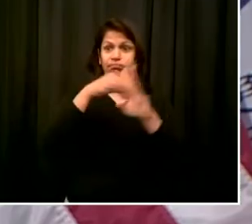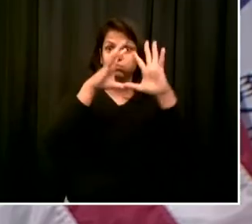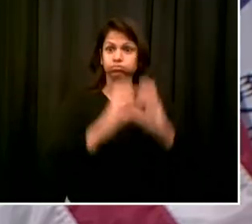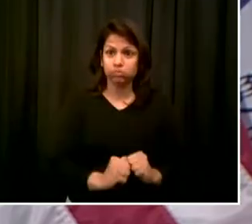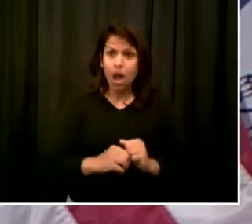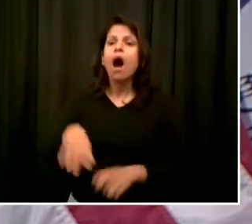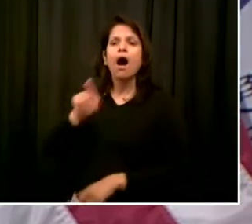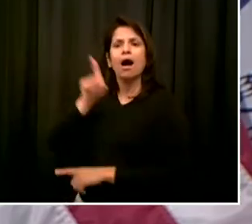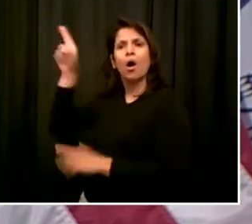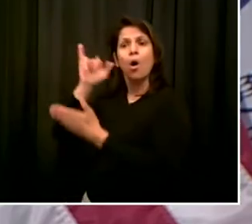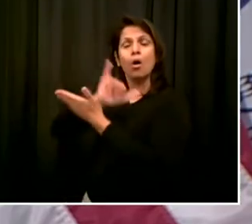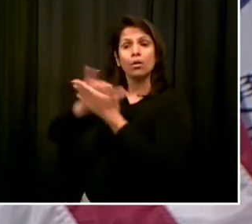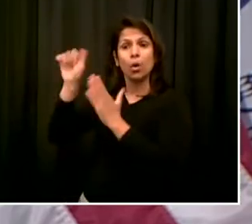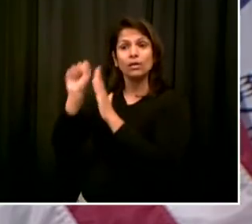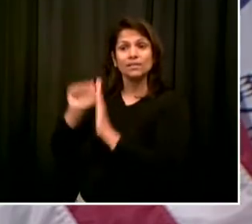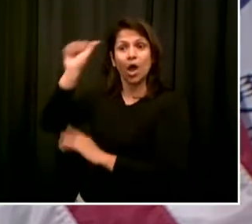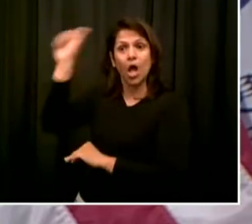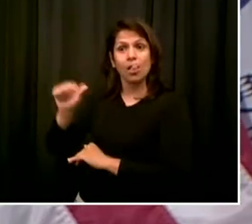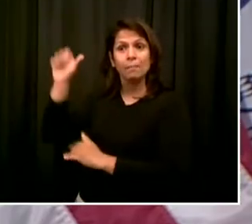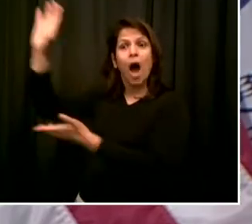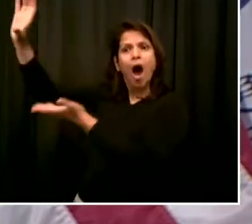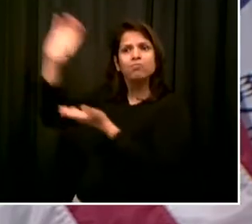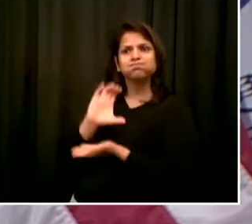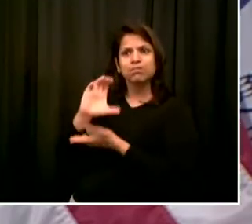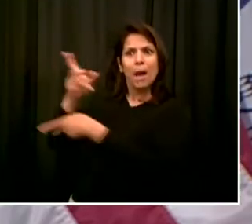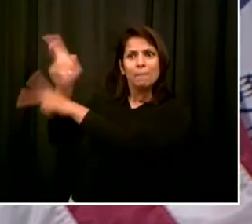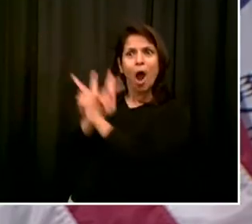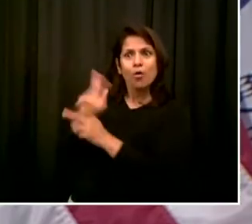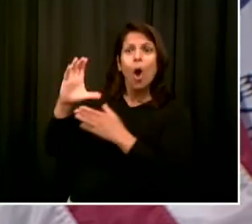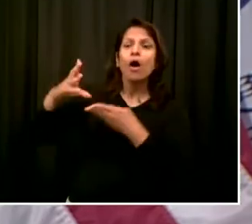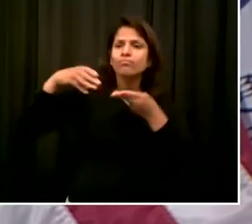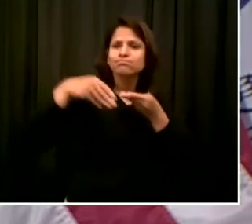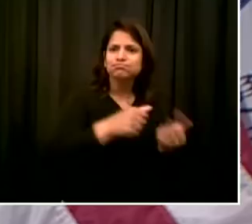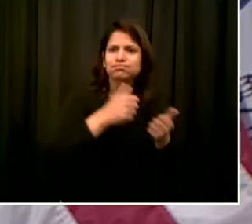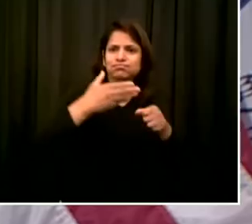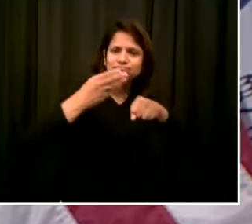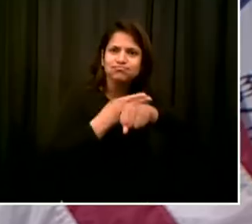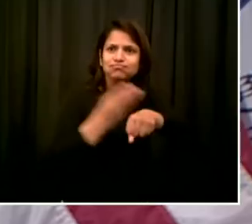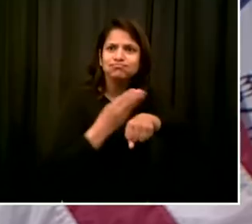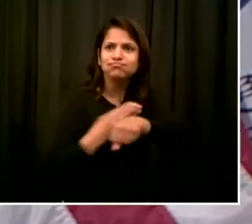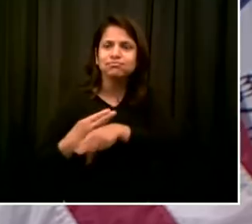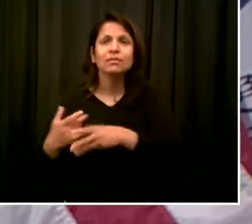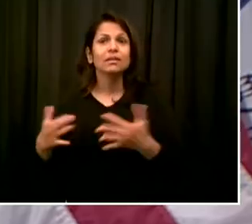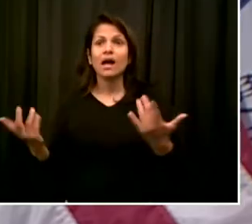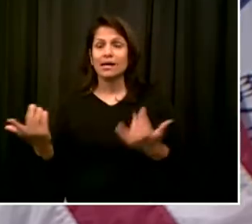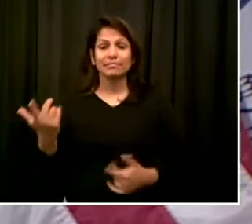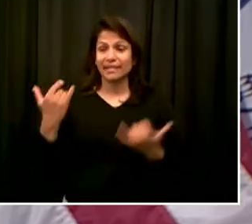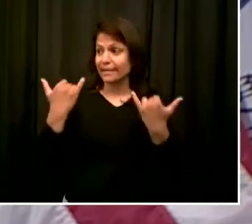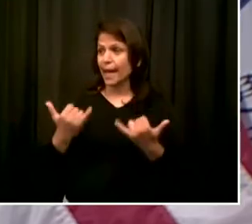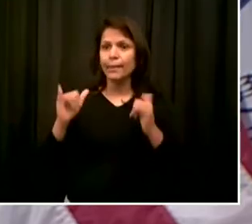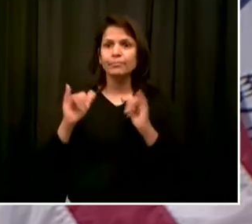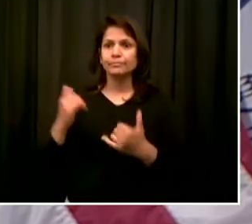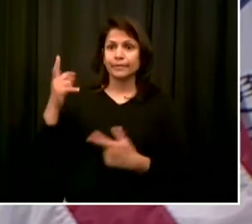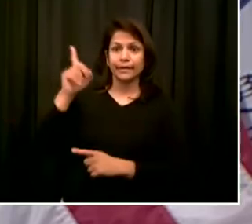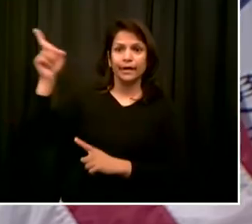DEBATE. THEY HAVE NOT DONE IT AND WE